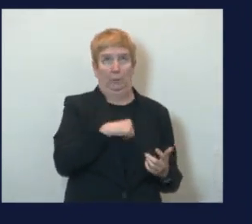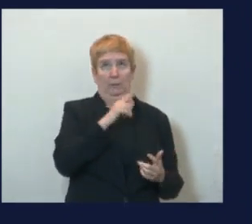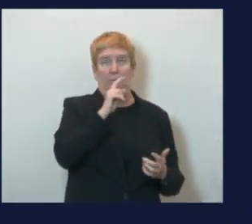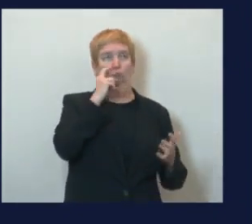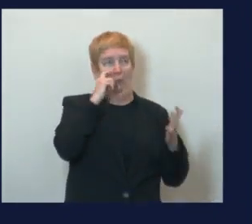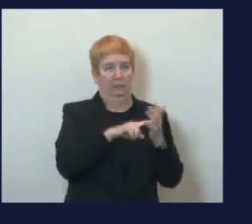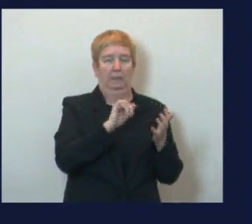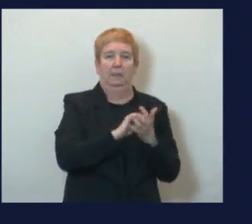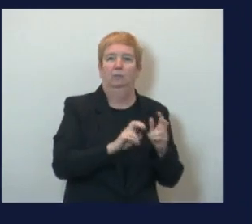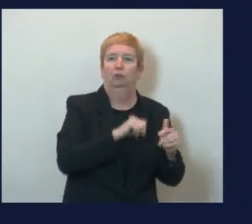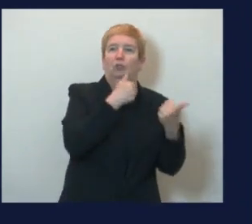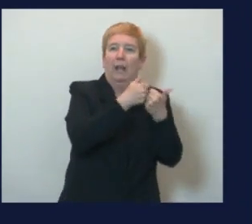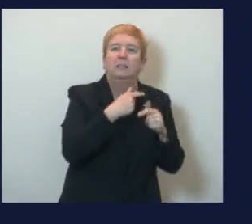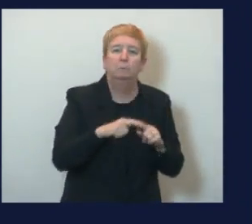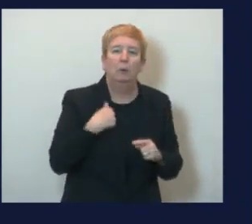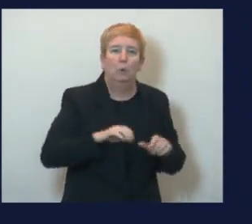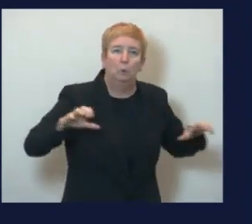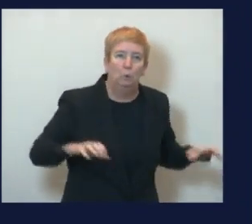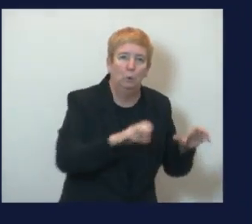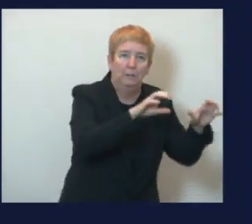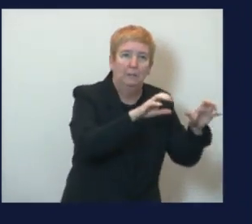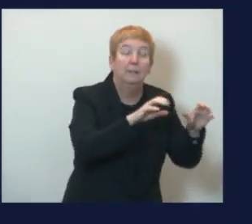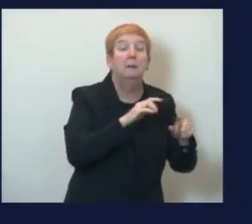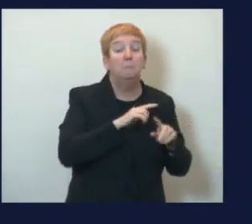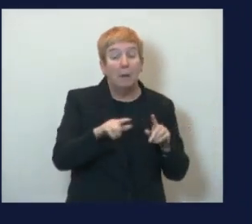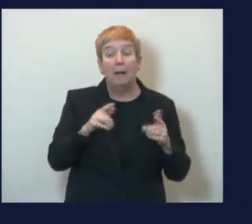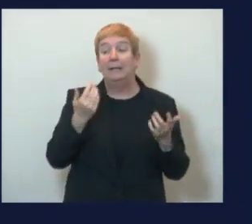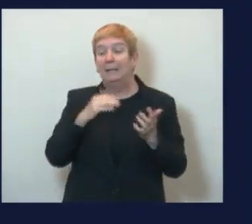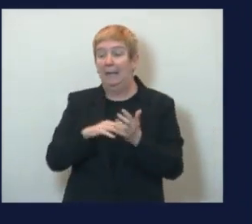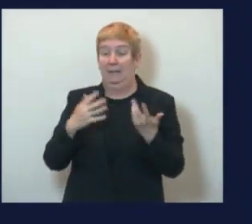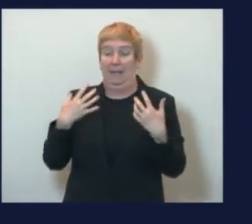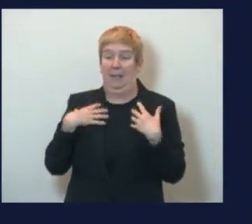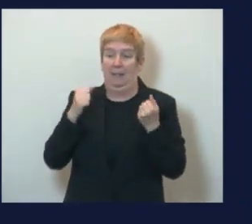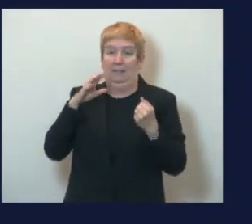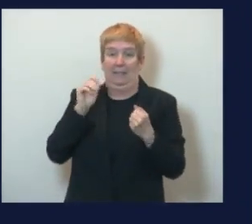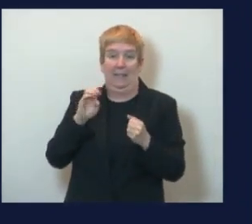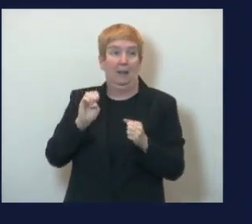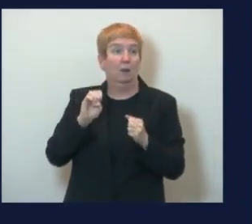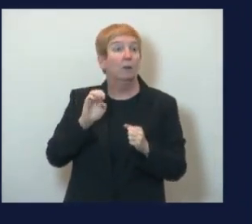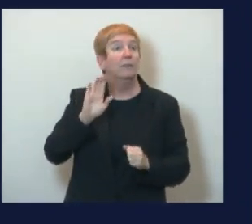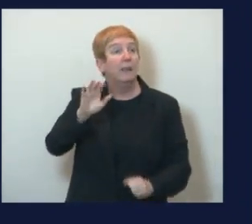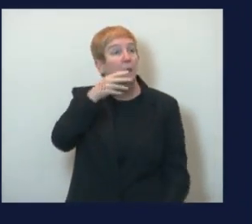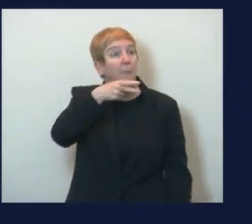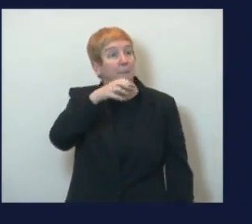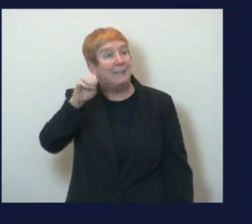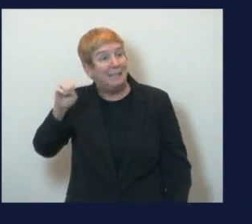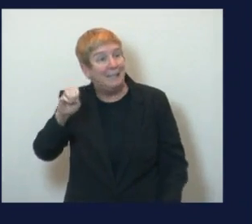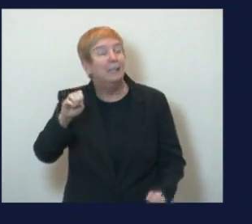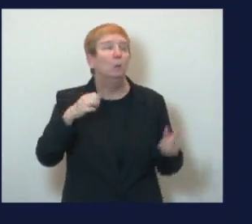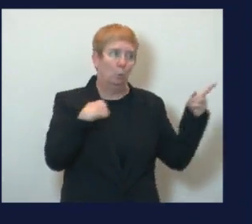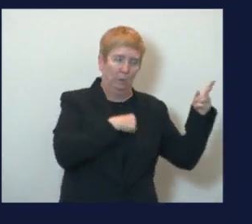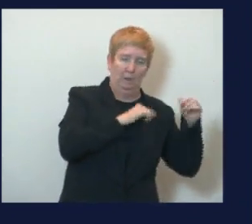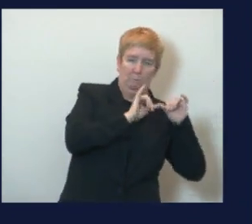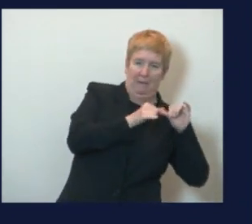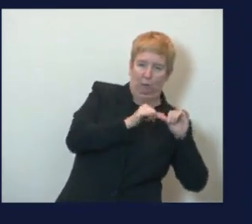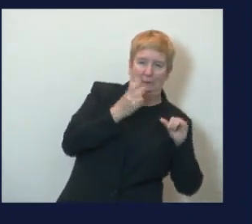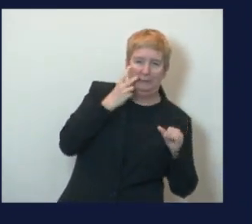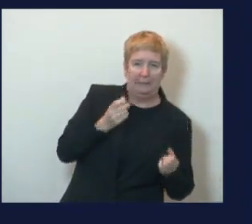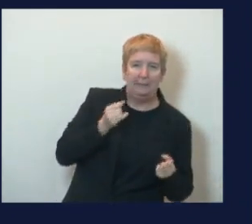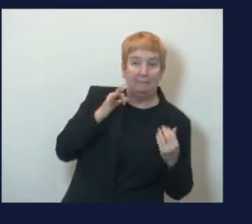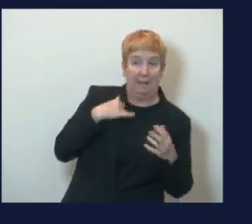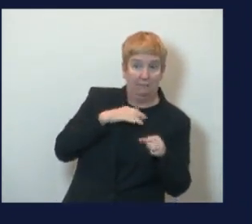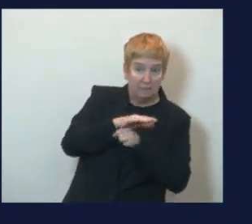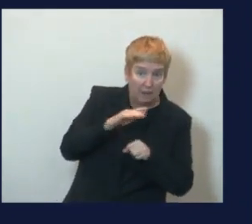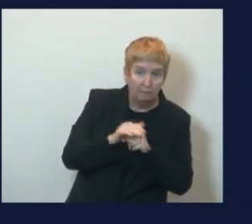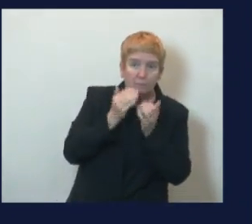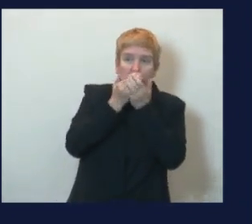SO IT’S A HUGE UNDERTAKING, BUT WE ARE WELL ON OUR WAY AND THE HEALTHCARE SYSTEM CAPACITY AND PERSONAL PROTECTION EQUIPMENT LEVELS.